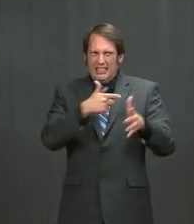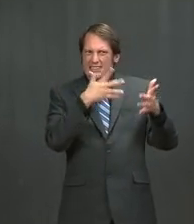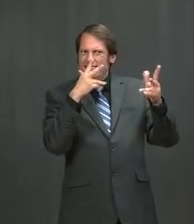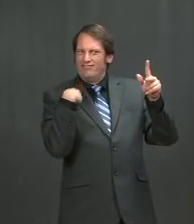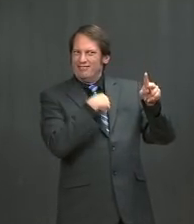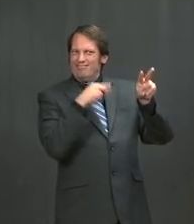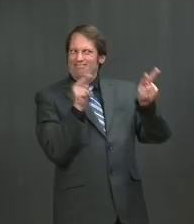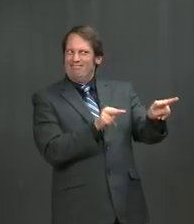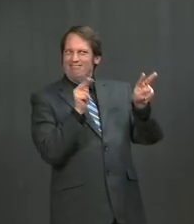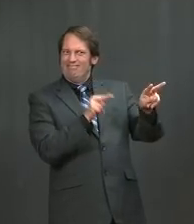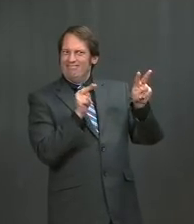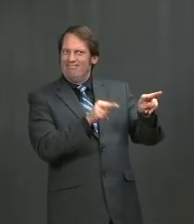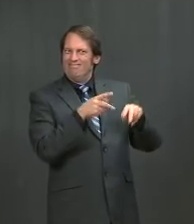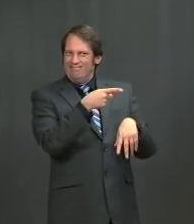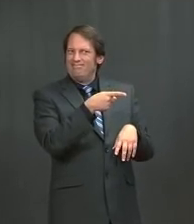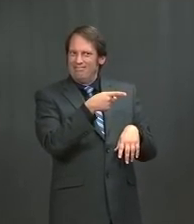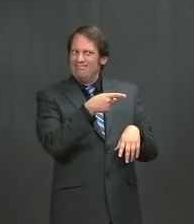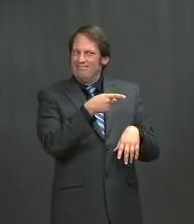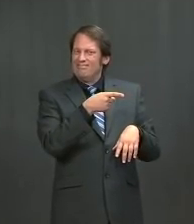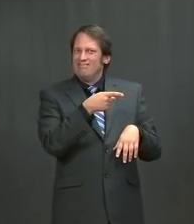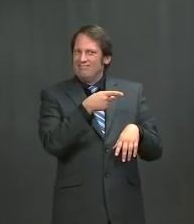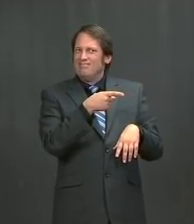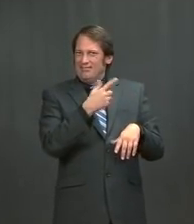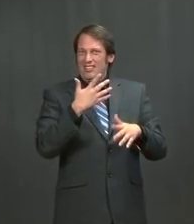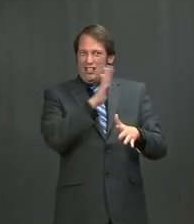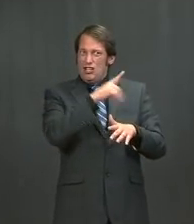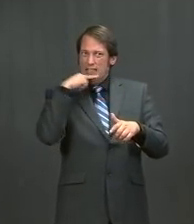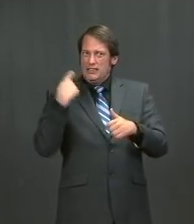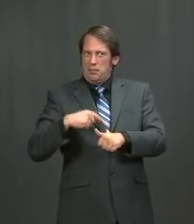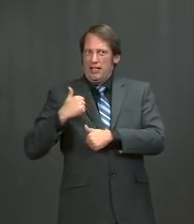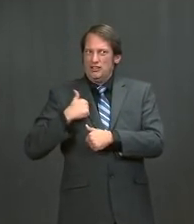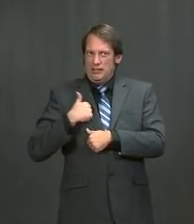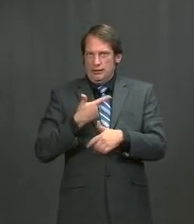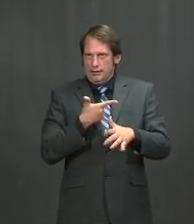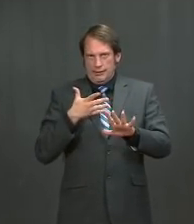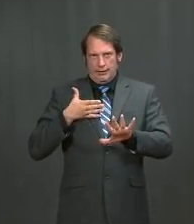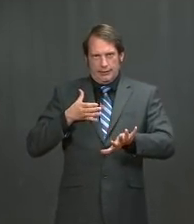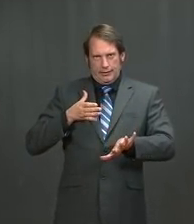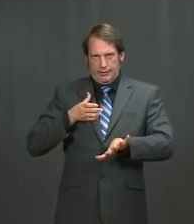concerning Russian troop movements on Ukraine's border. But at this point, we've been in touch